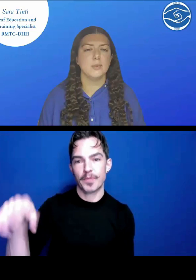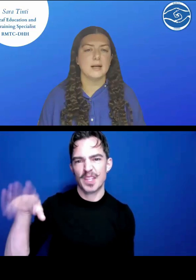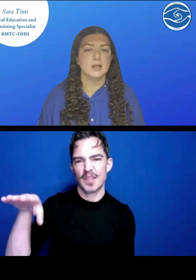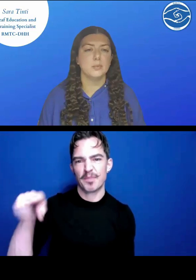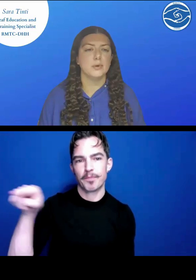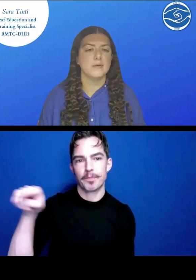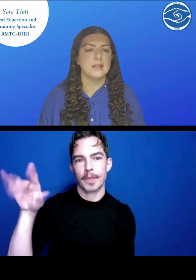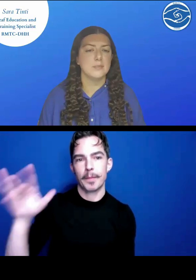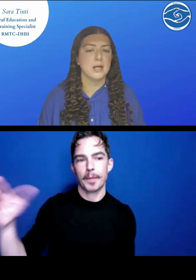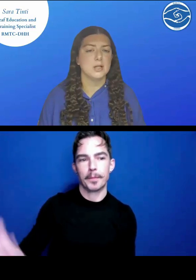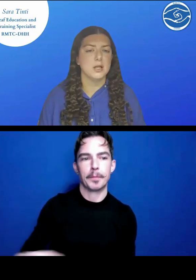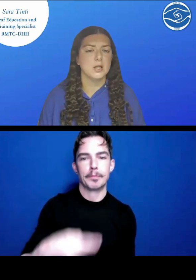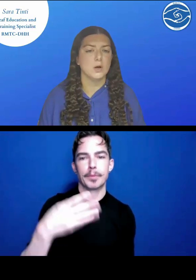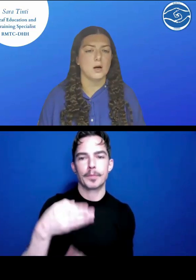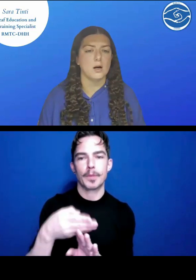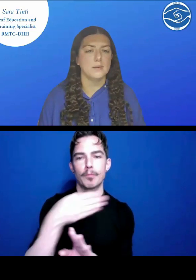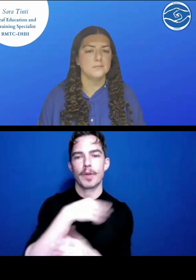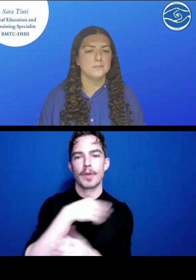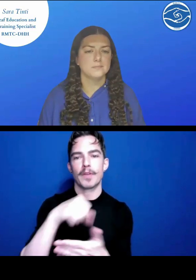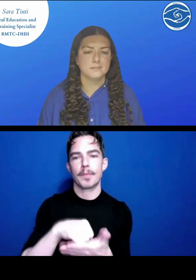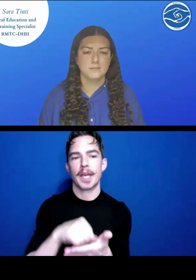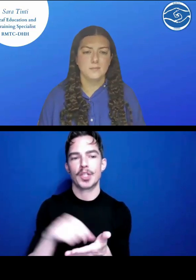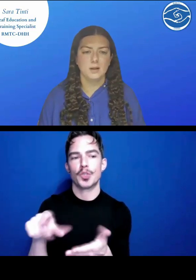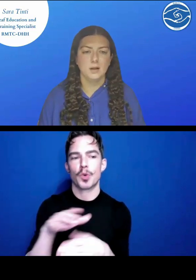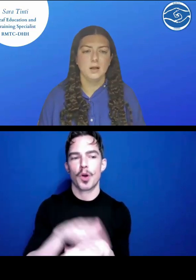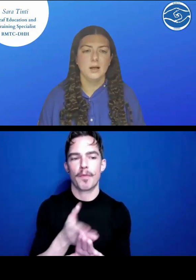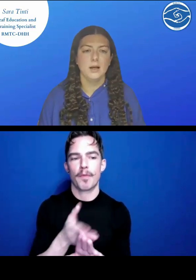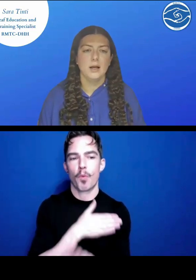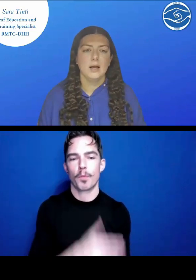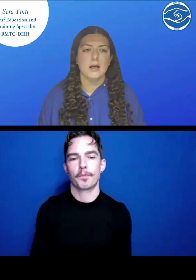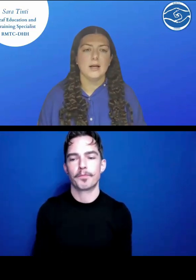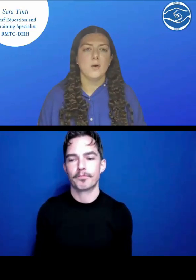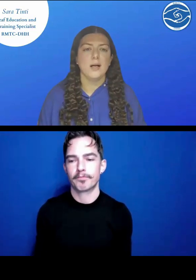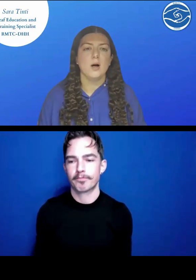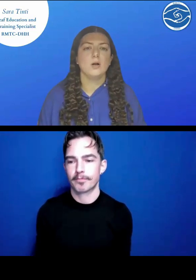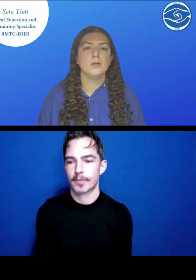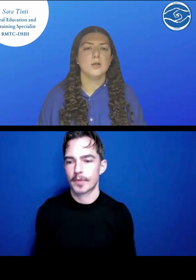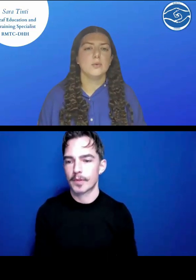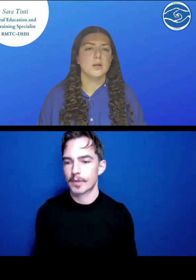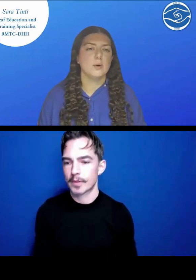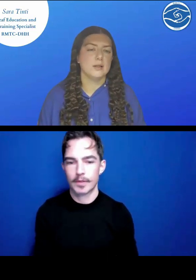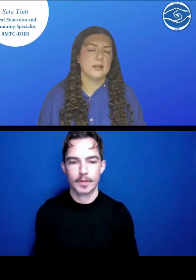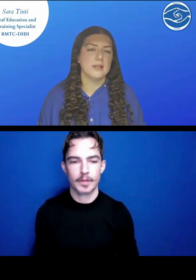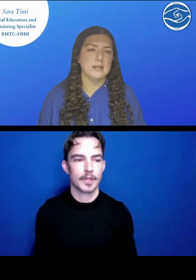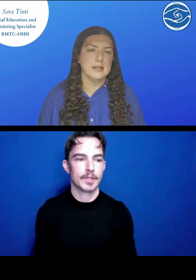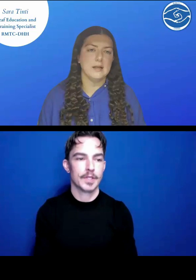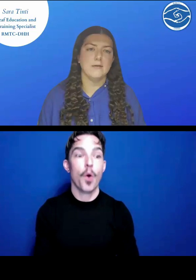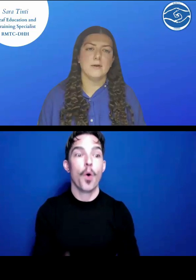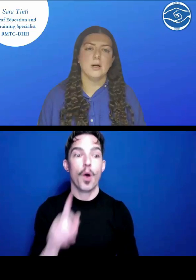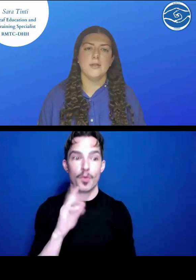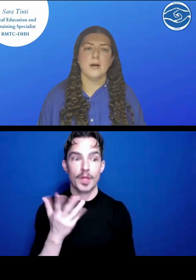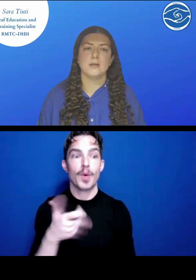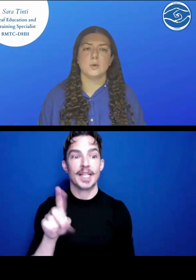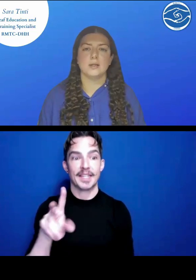take you back to the previous page that you were on. And oh, I also really want the DVD for 1,000